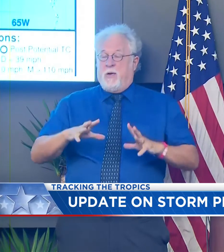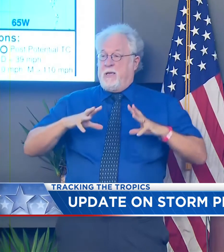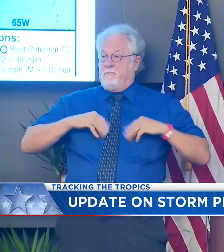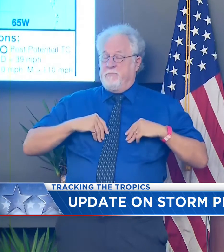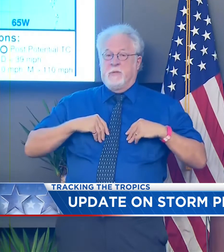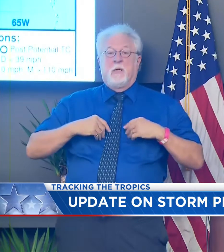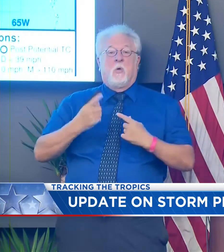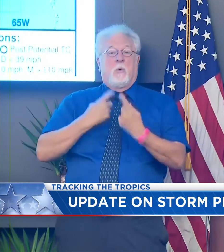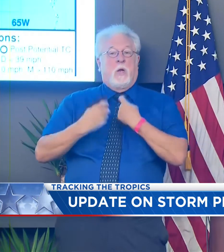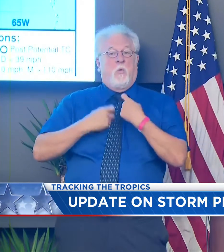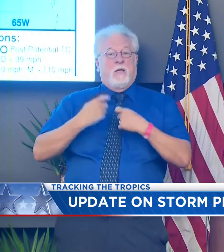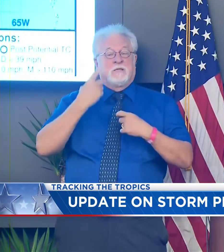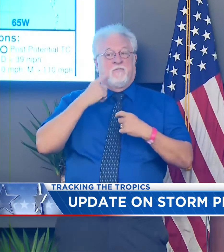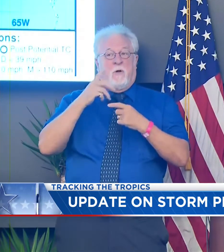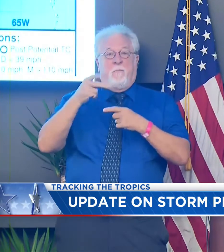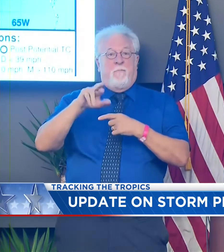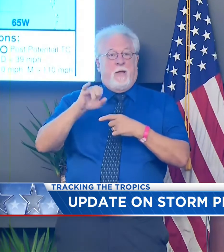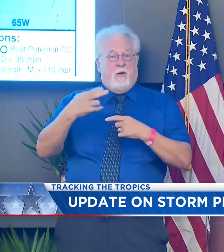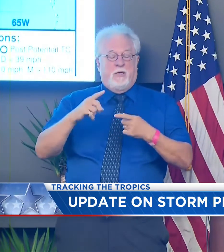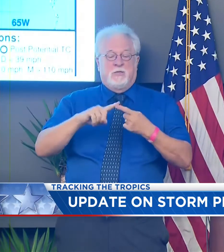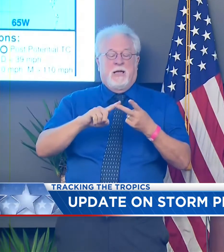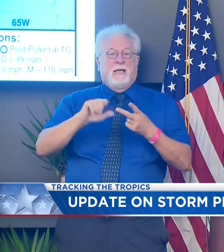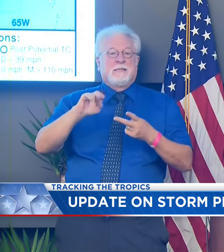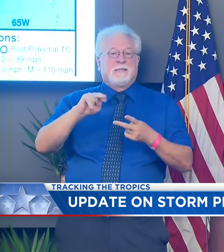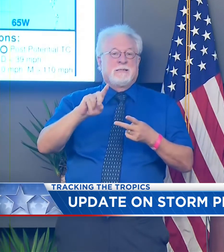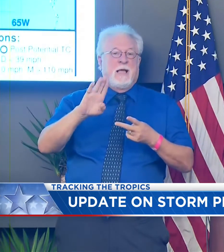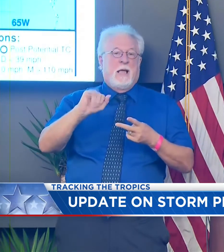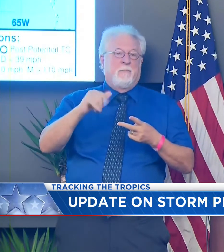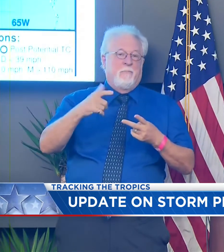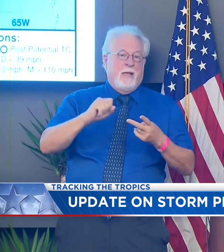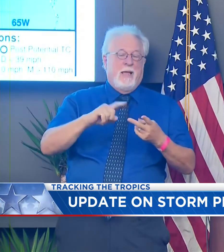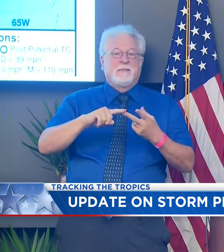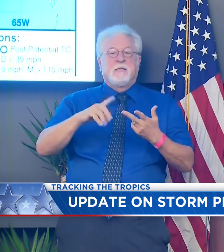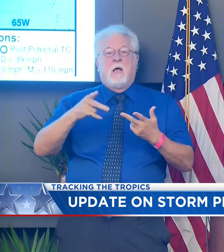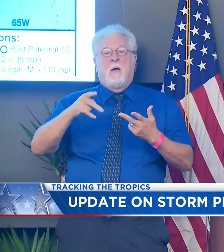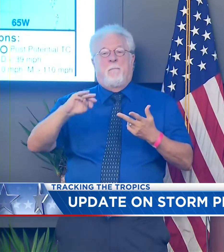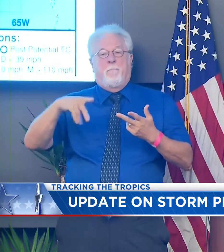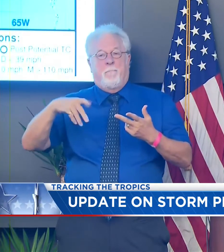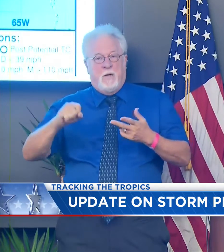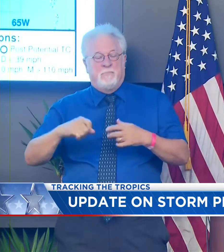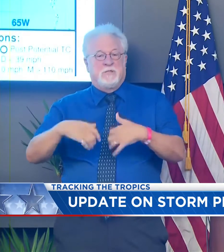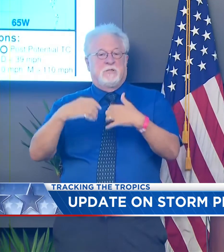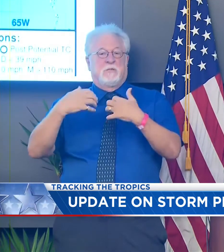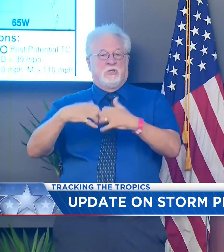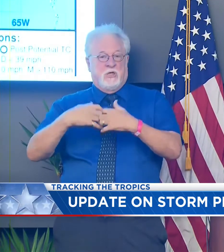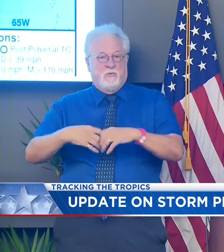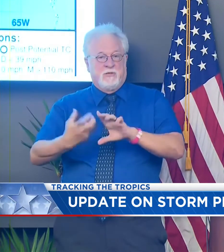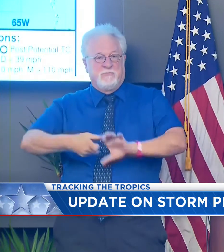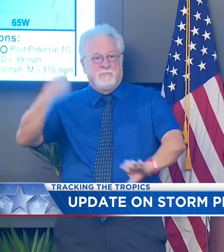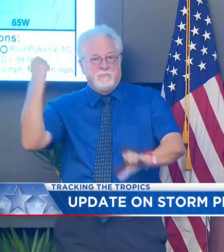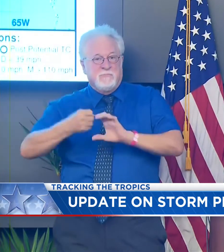OPERATING 24 HOURS A DAY AND WILL UNTIL FURTHER NOTICE. GOSEP HAS PROCESSED REQUESTS FOR